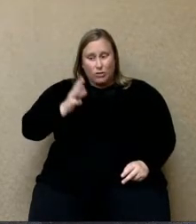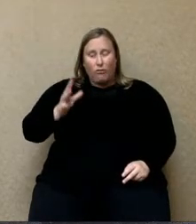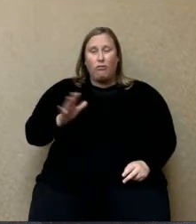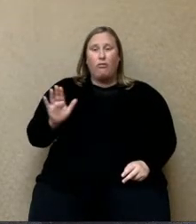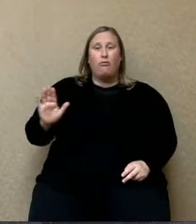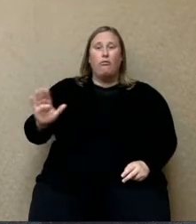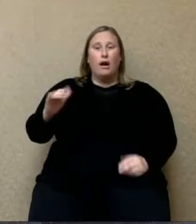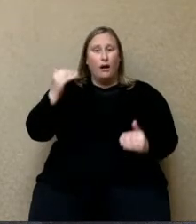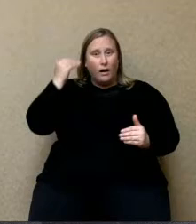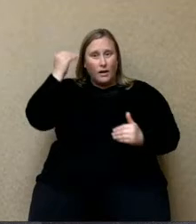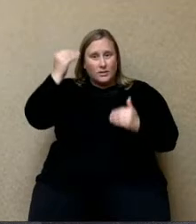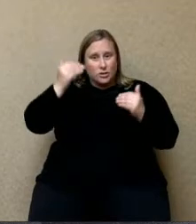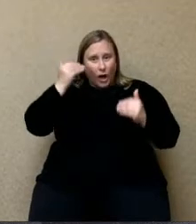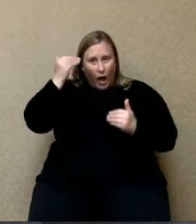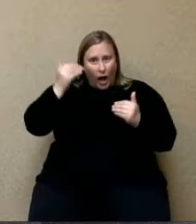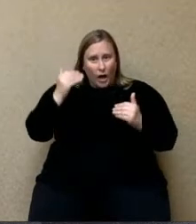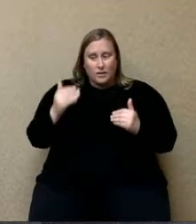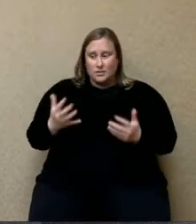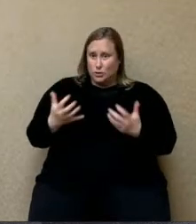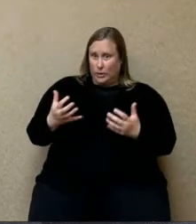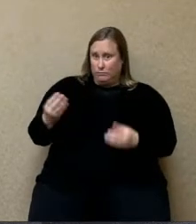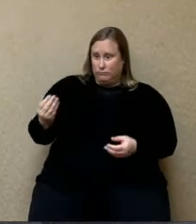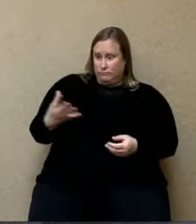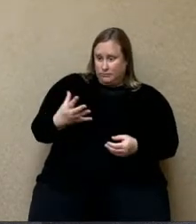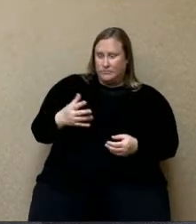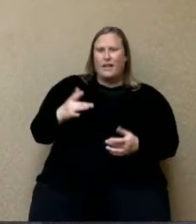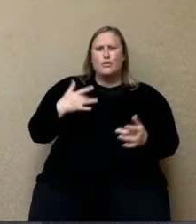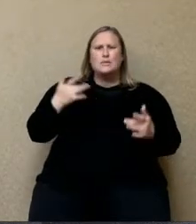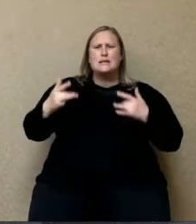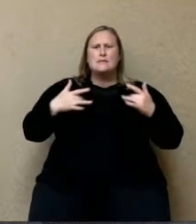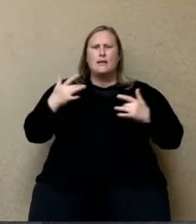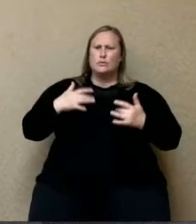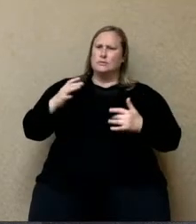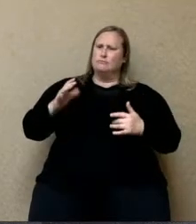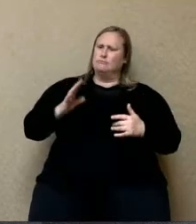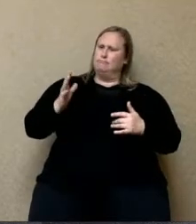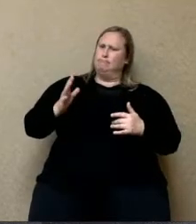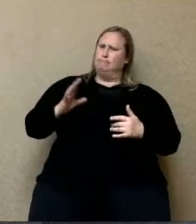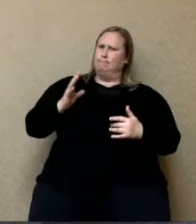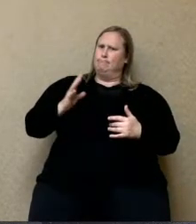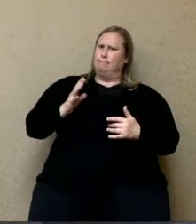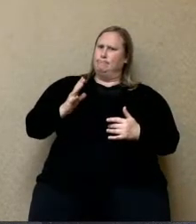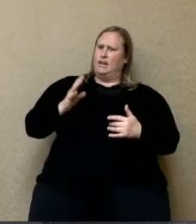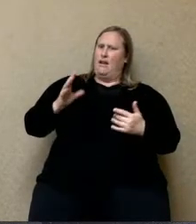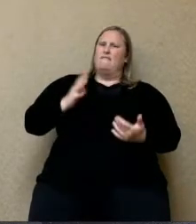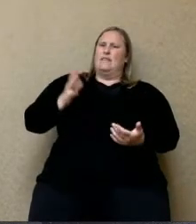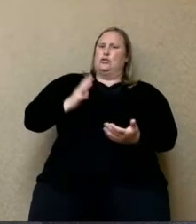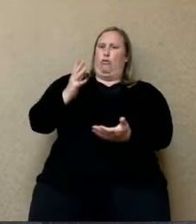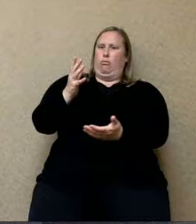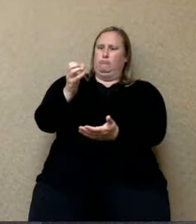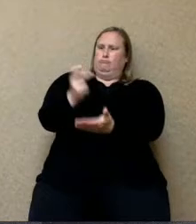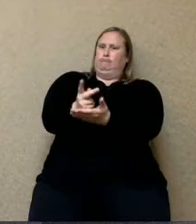We want you to tell us if you want to live here. So, that was super exciting. So, then we went to the next step.